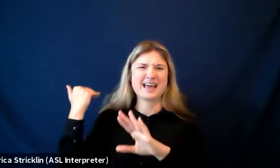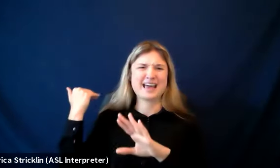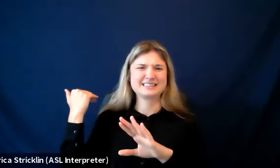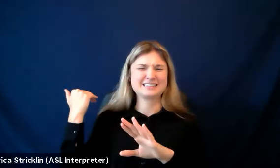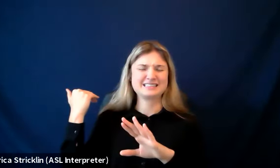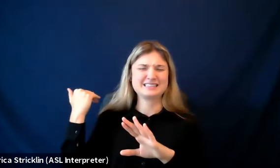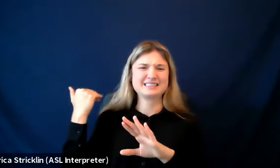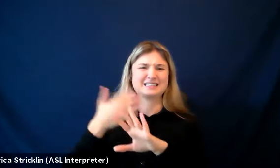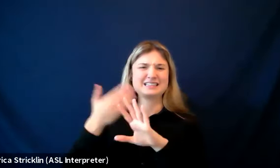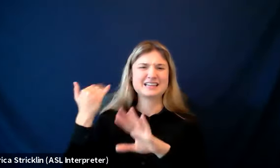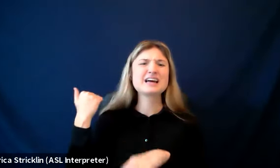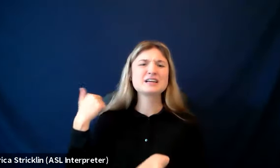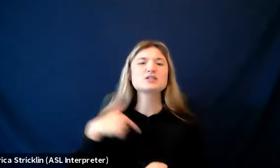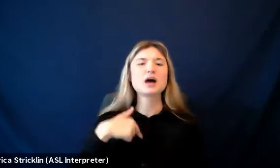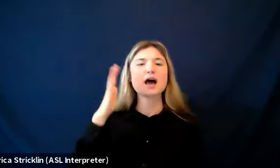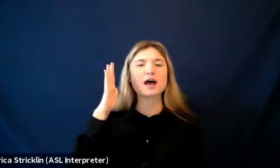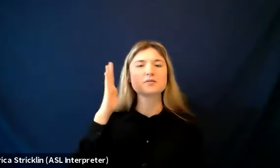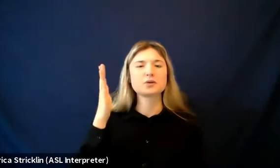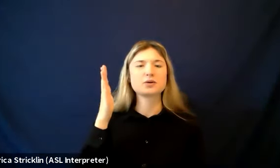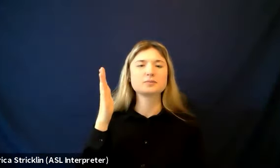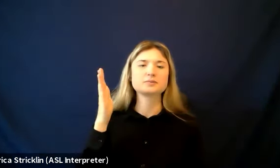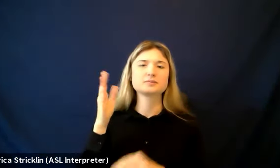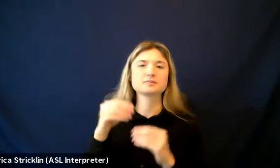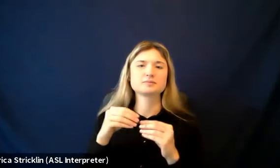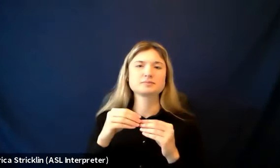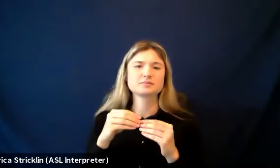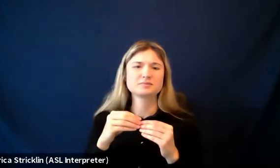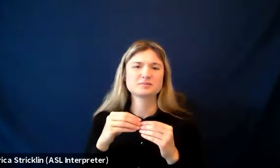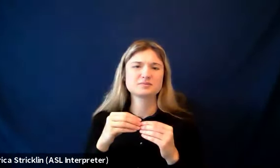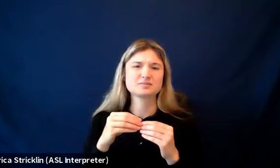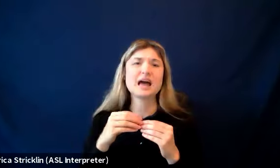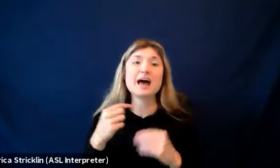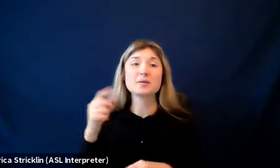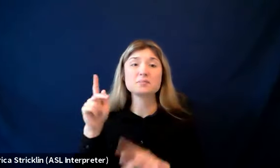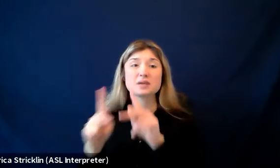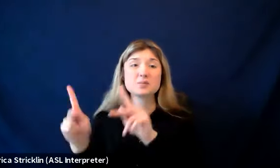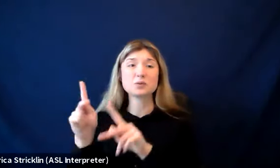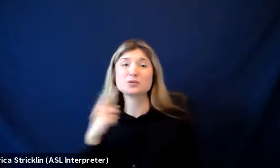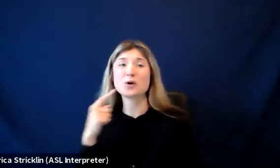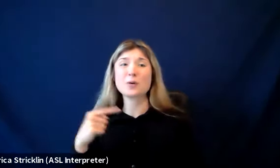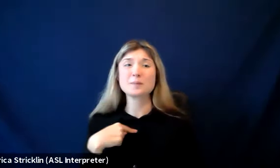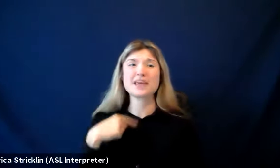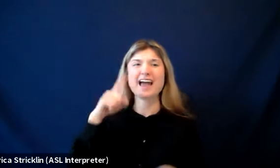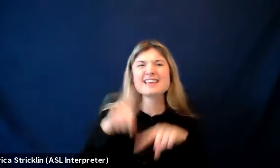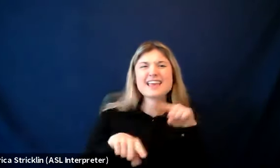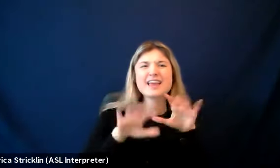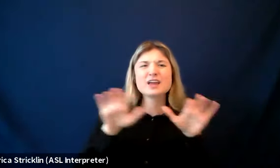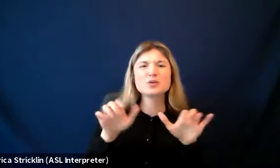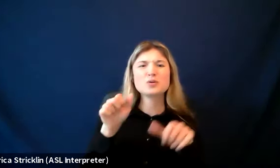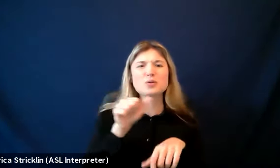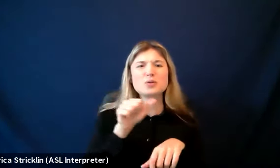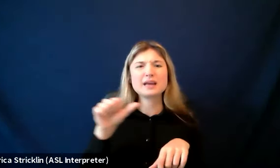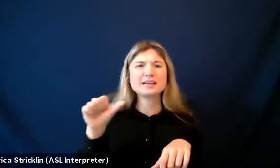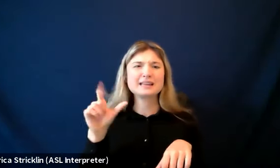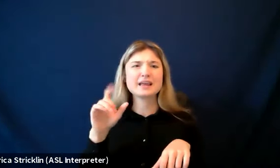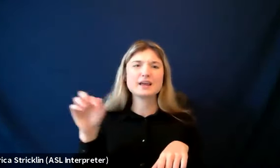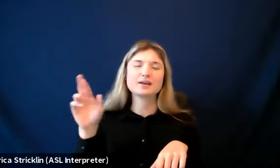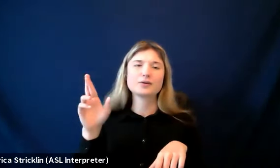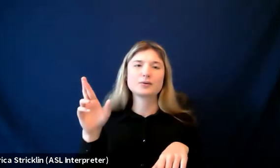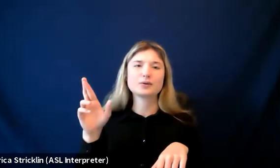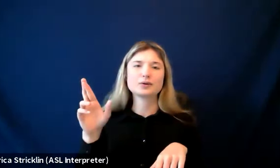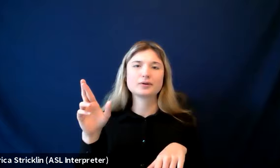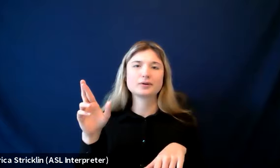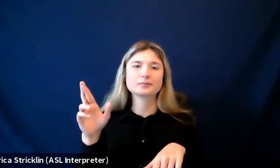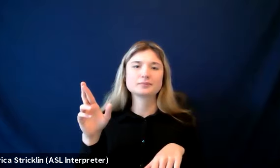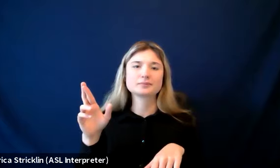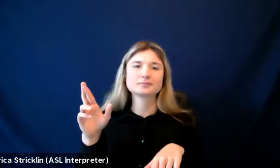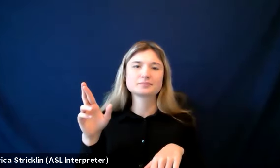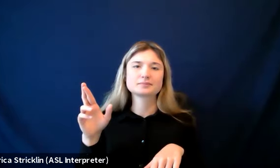So I will get into whether I was, I was told I couldn't do anything or